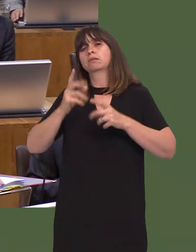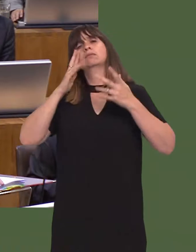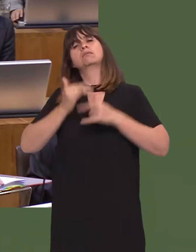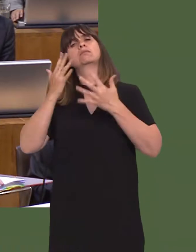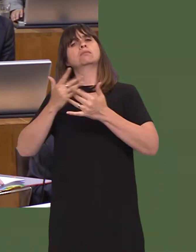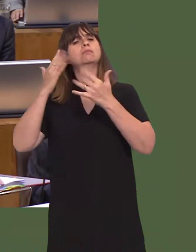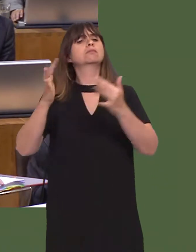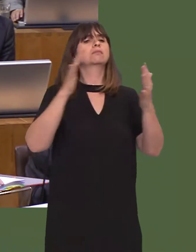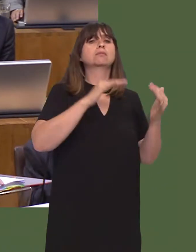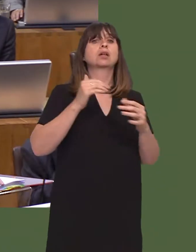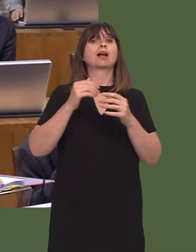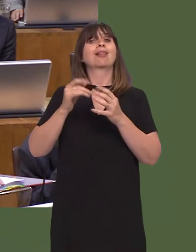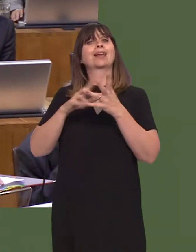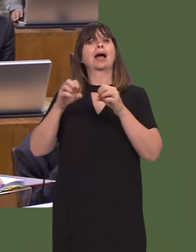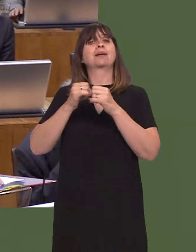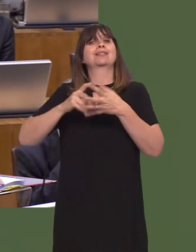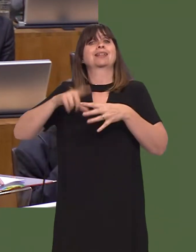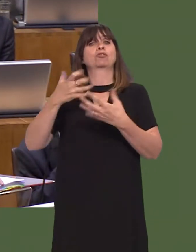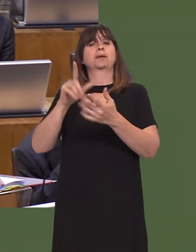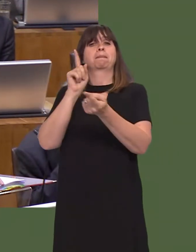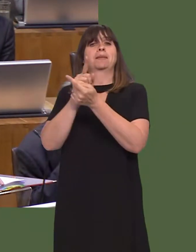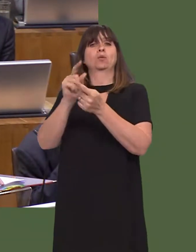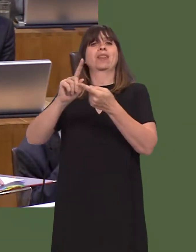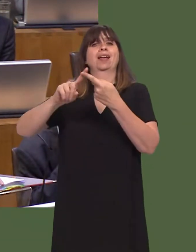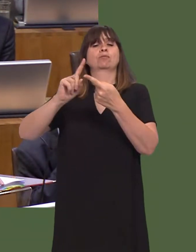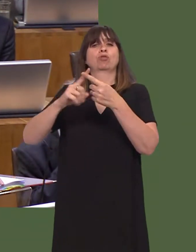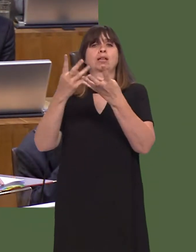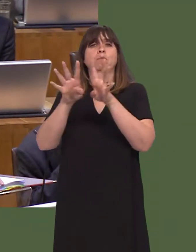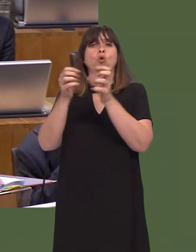of governance, that the Cabinet Secretary met with the enterprise zone board chairs